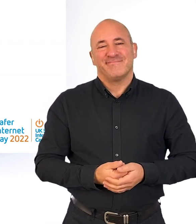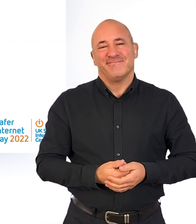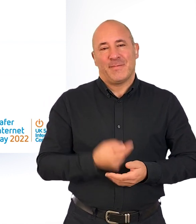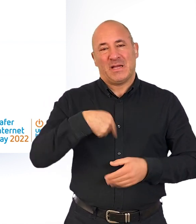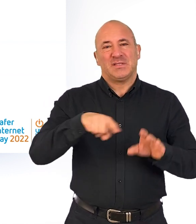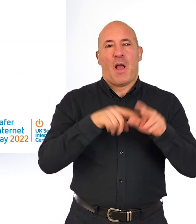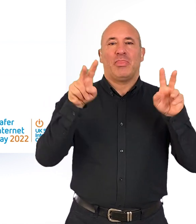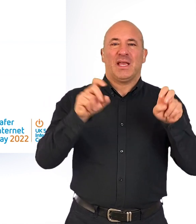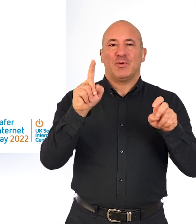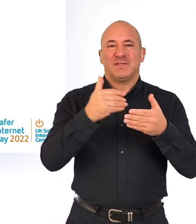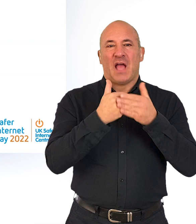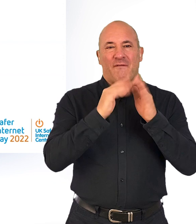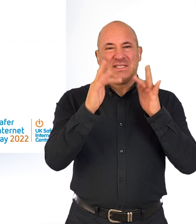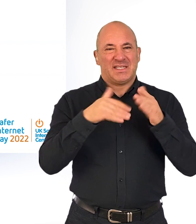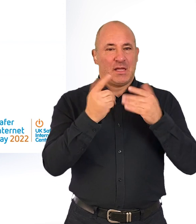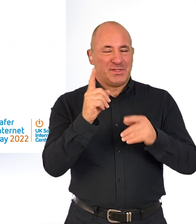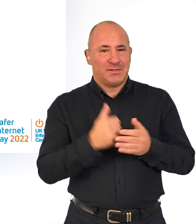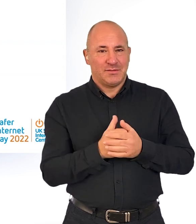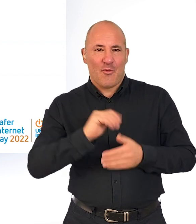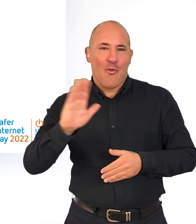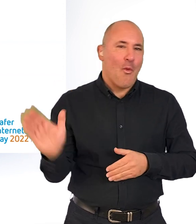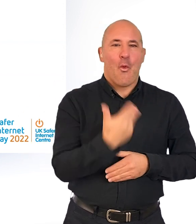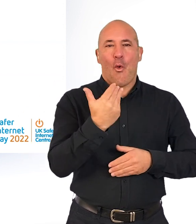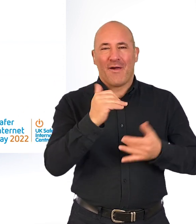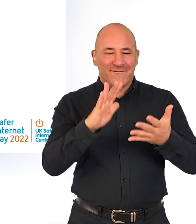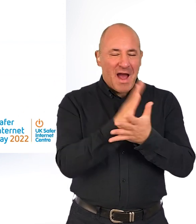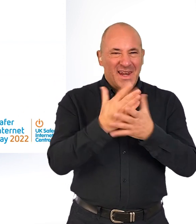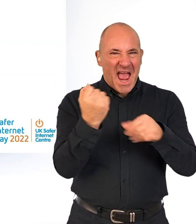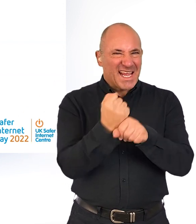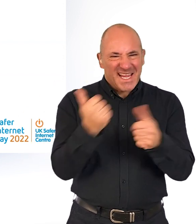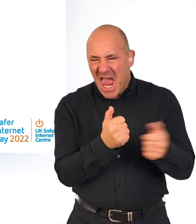That’s why this year’s theme for Safer Internet Day is ‘All fun and games?